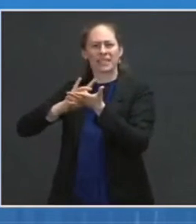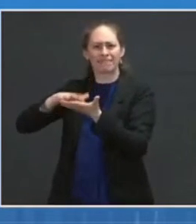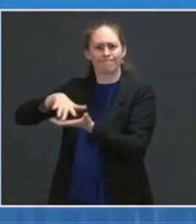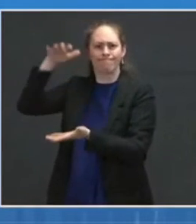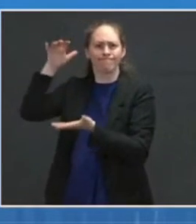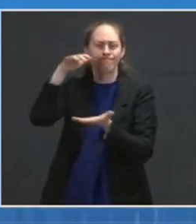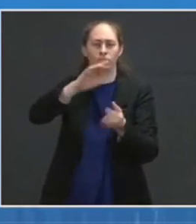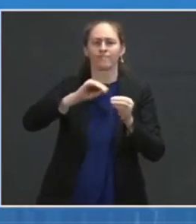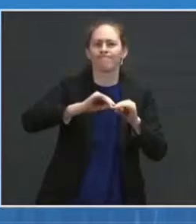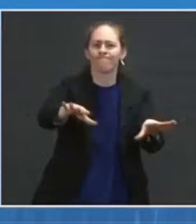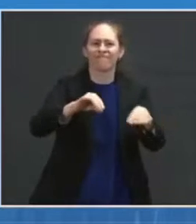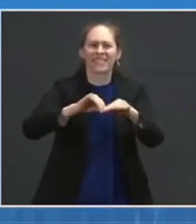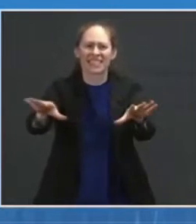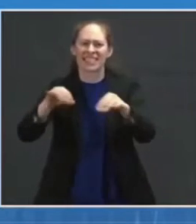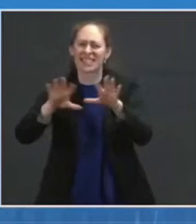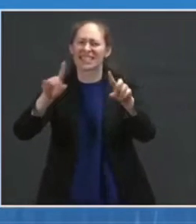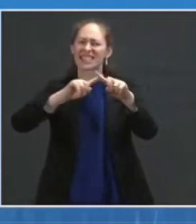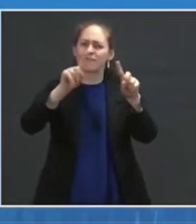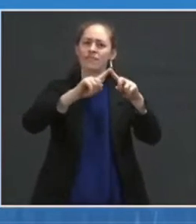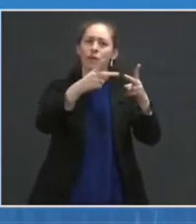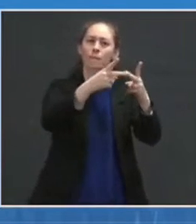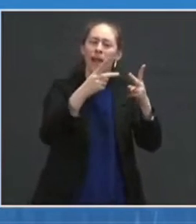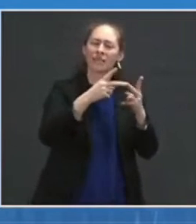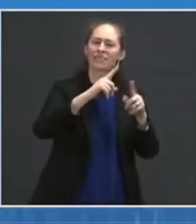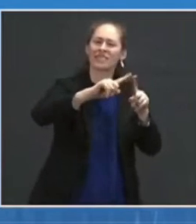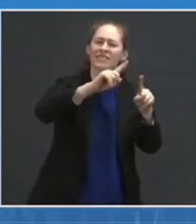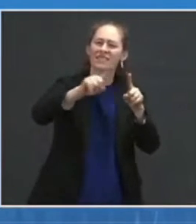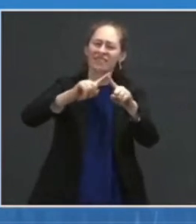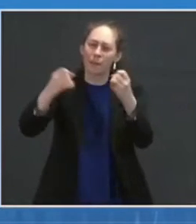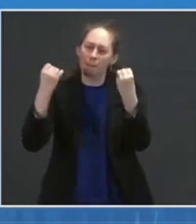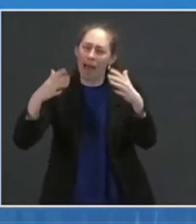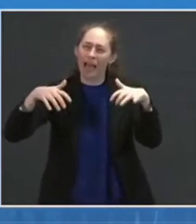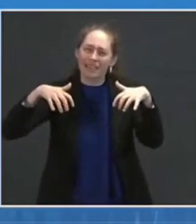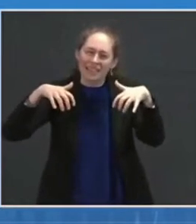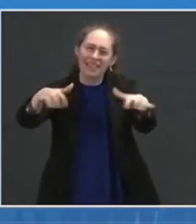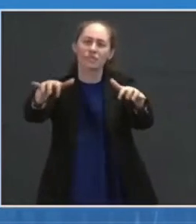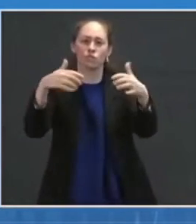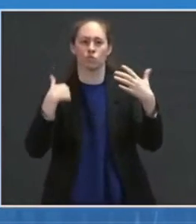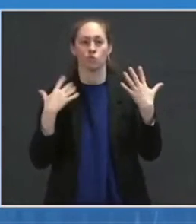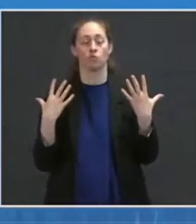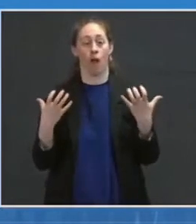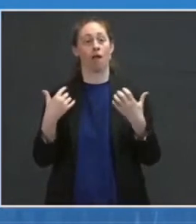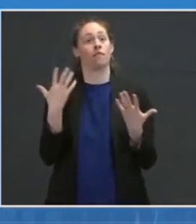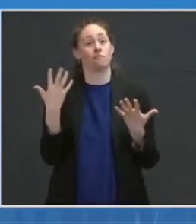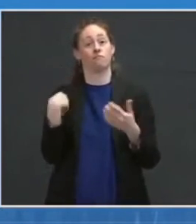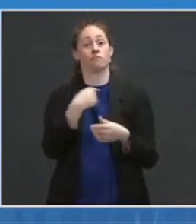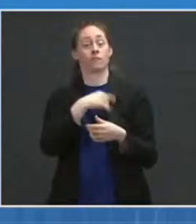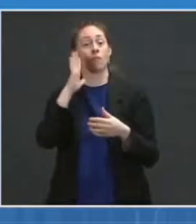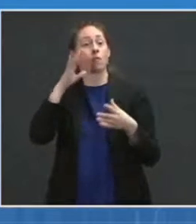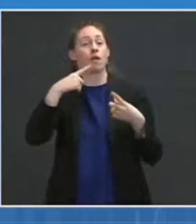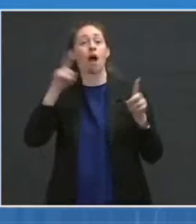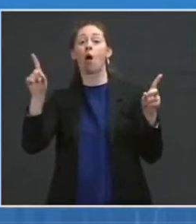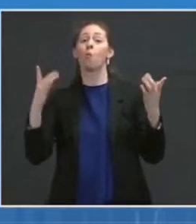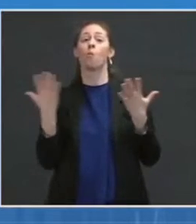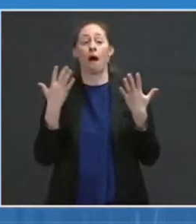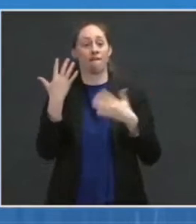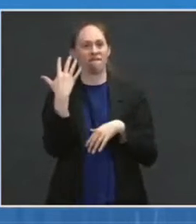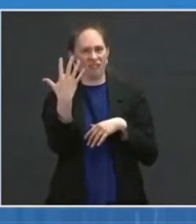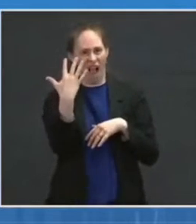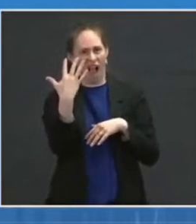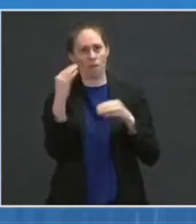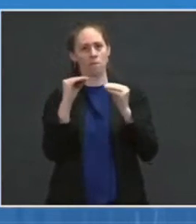VACCINES TO MORE PLACES TO GET